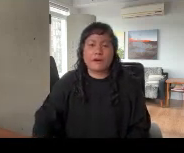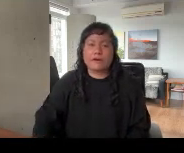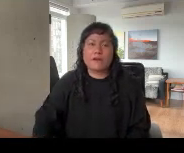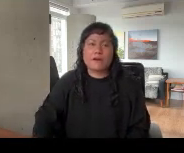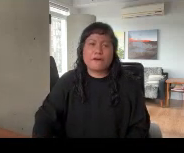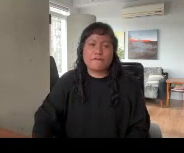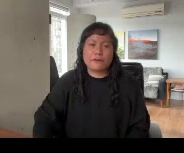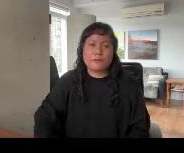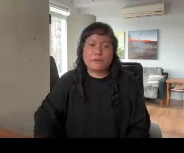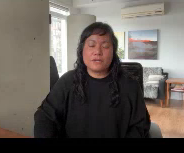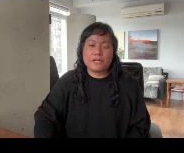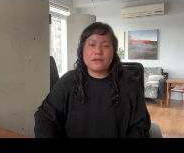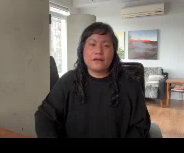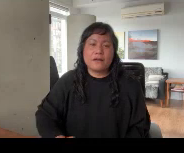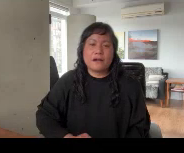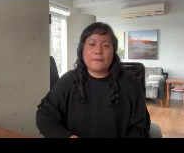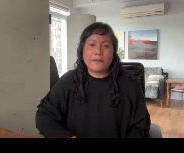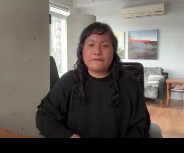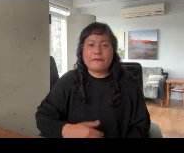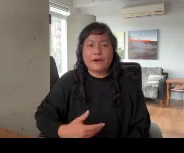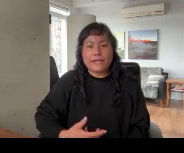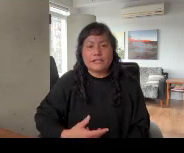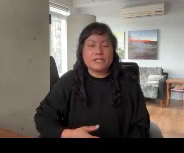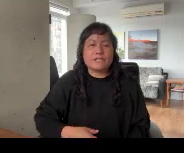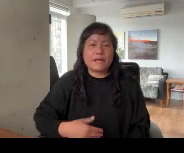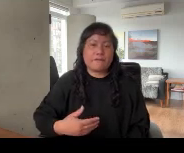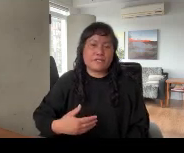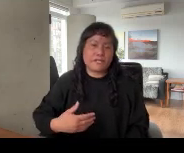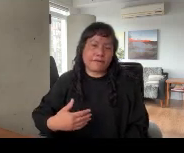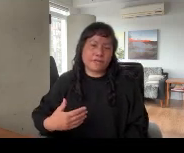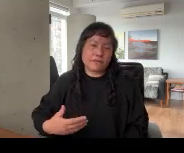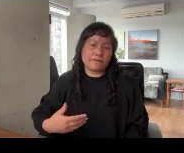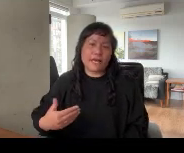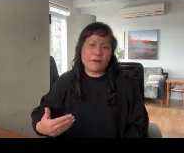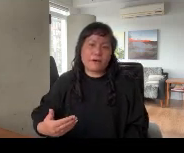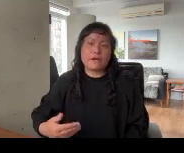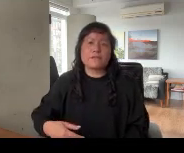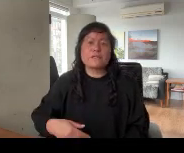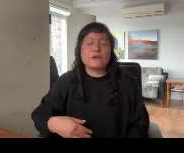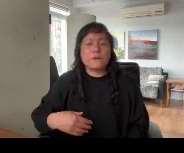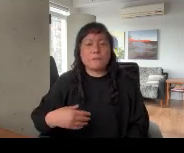who are part of our Community and for education and outreach to have meaningful outcomes,